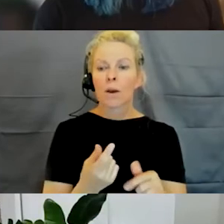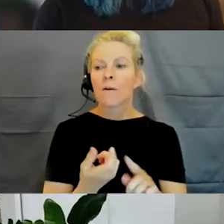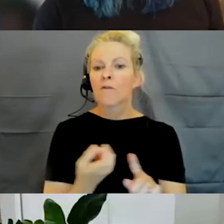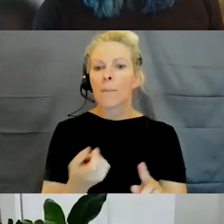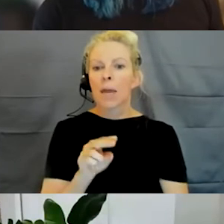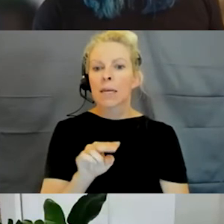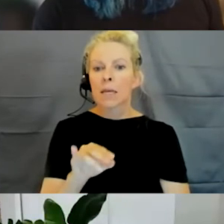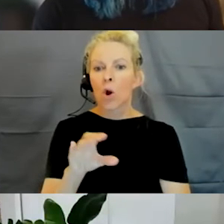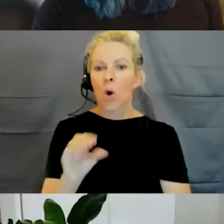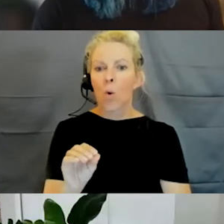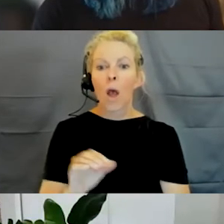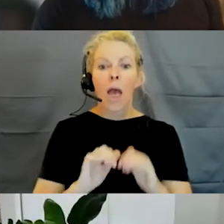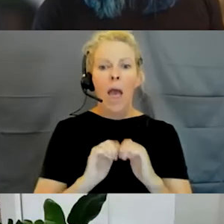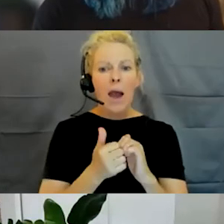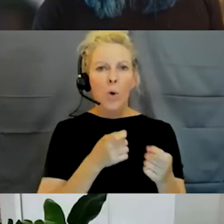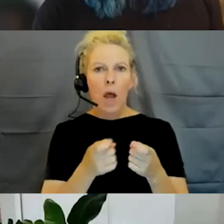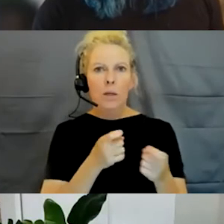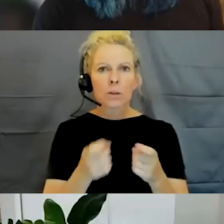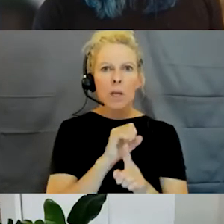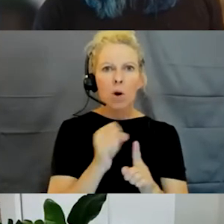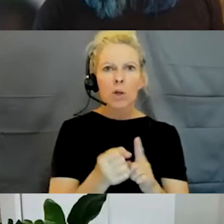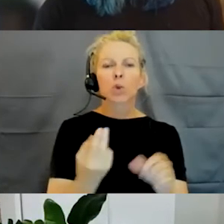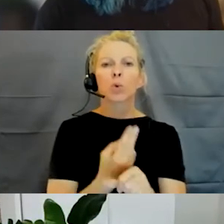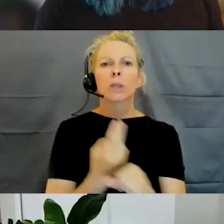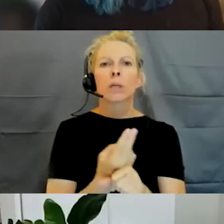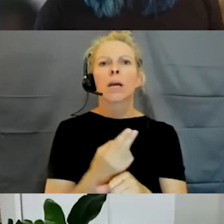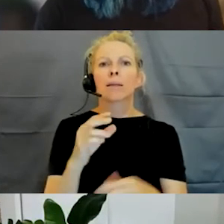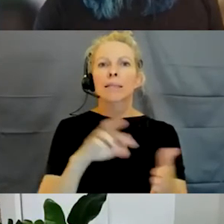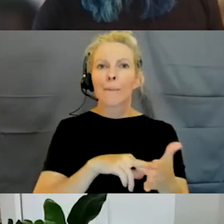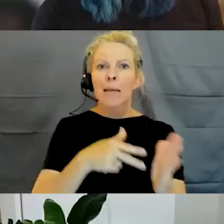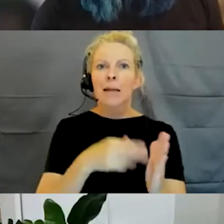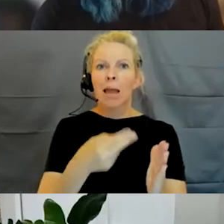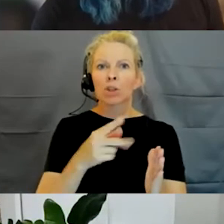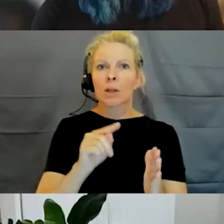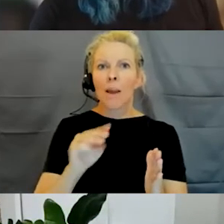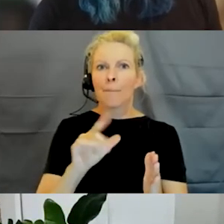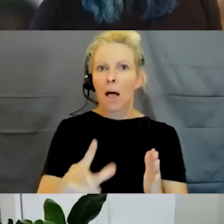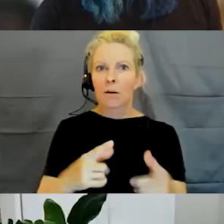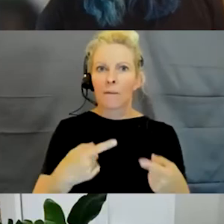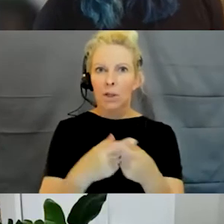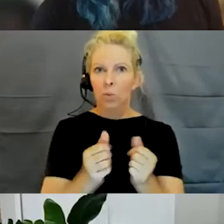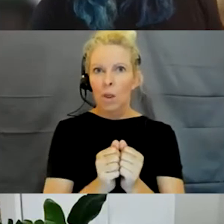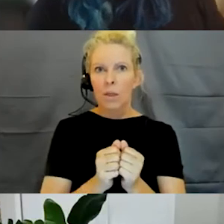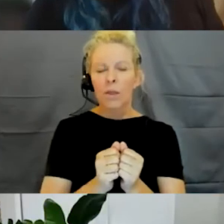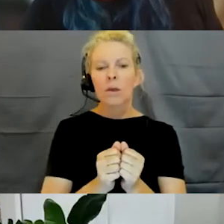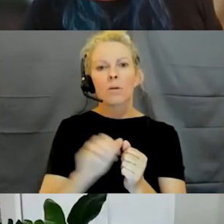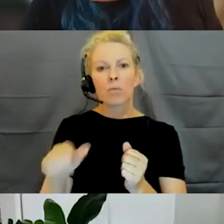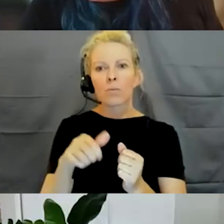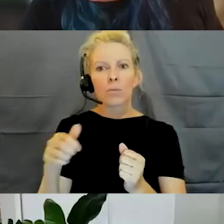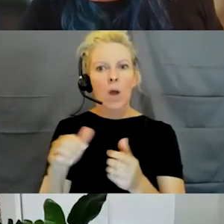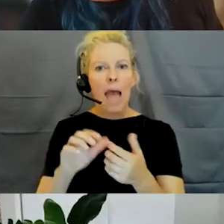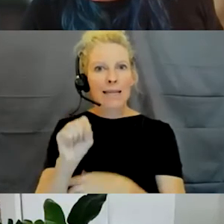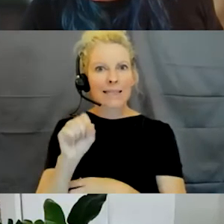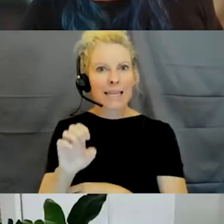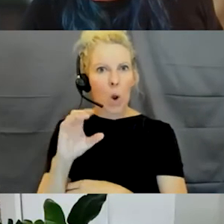handle scenarios using semantic HTML conflicts with needs? They wanted the long tail value